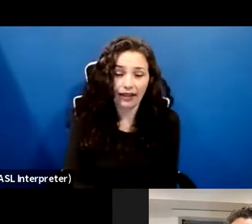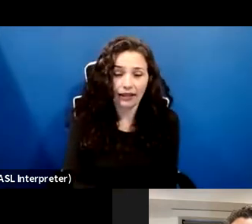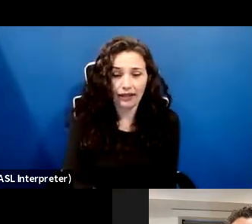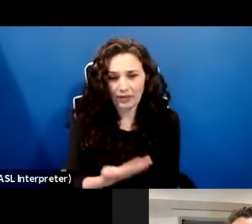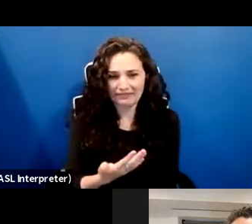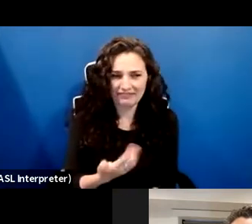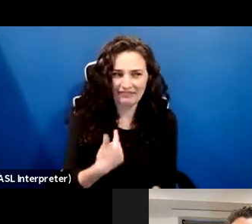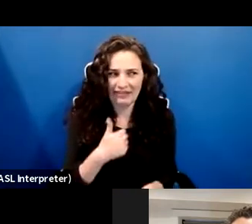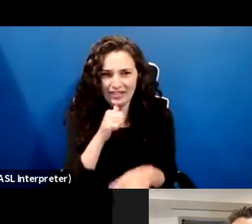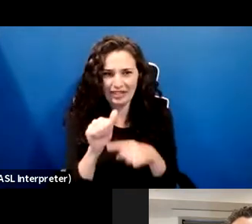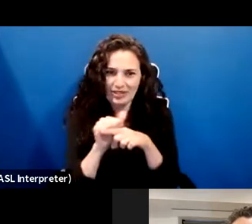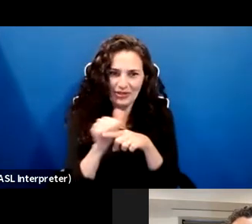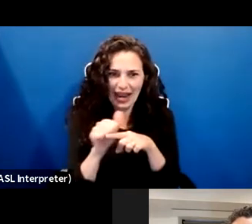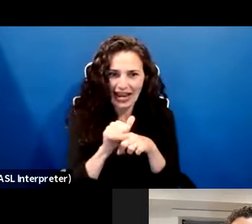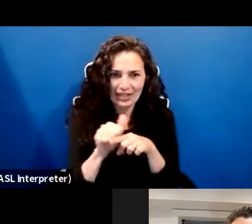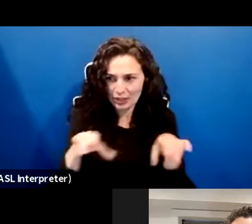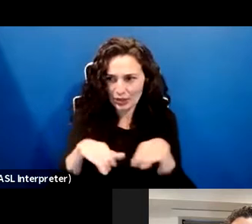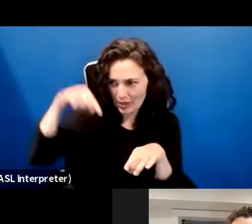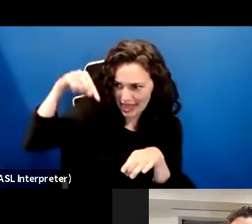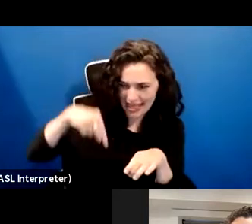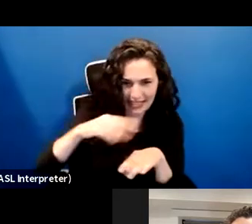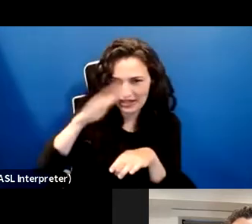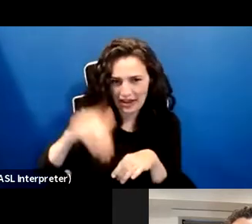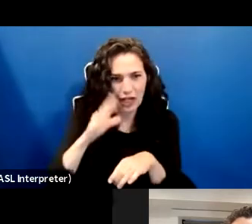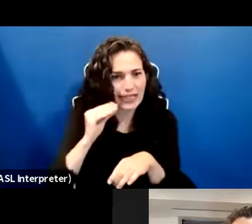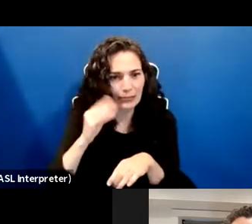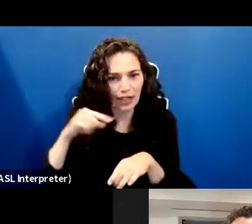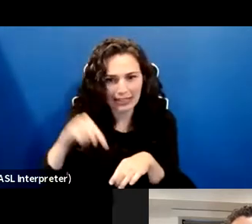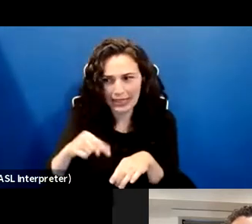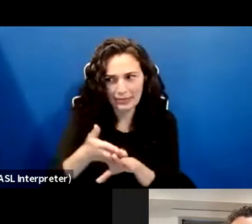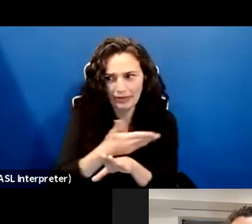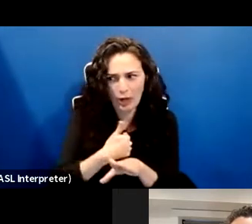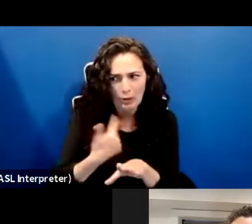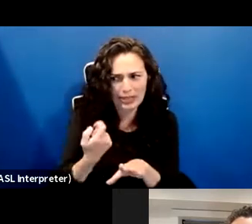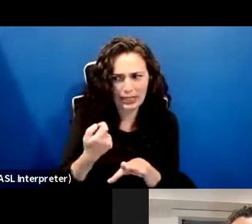I mean, I've never done this before, and I also had my hesitations. But after meeting them,